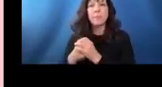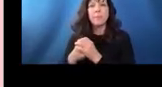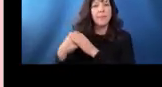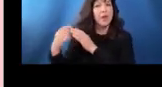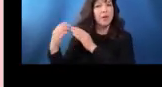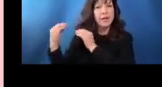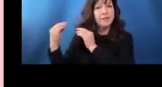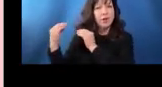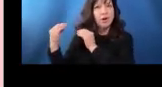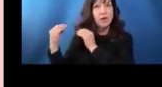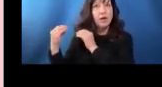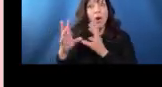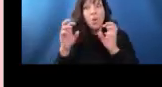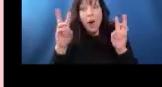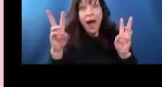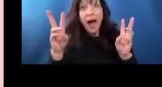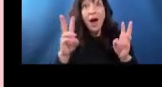wow, oh, it